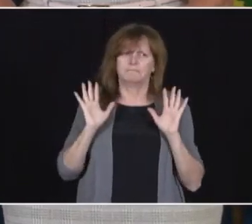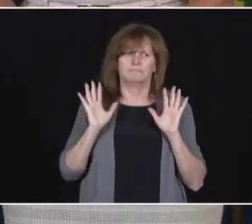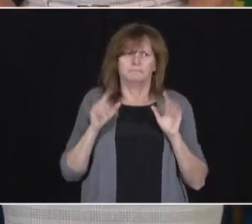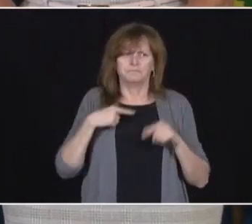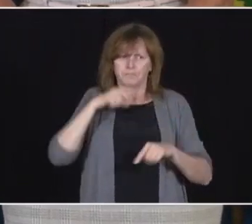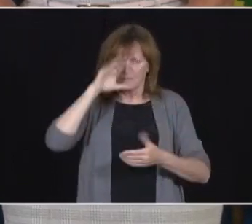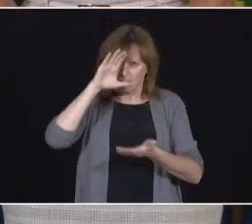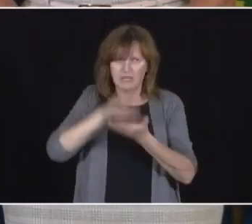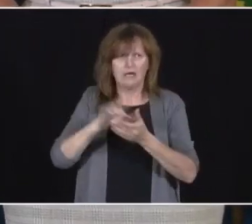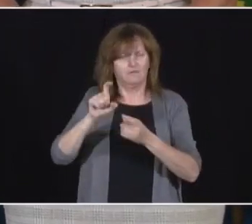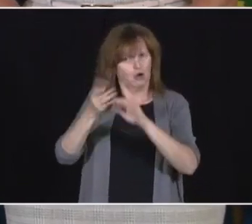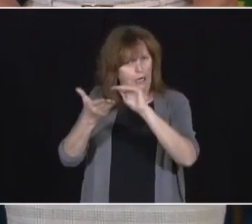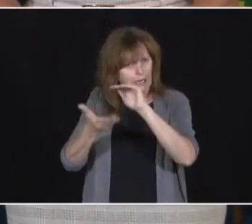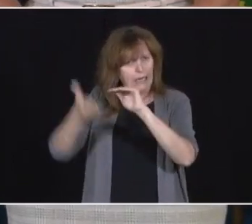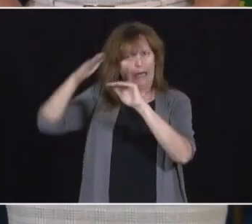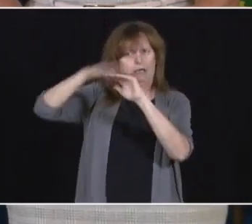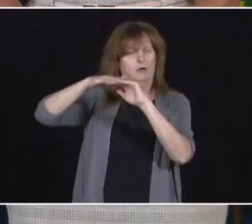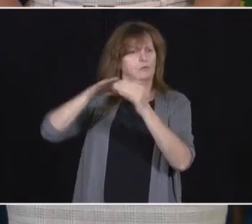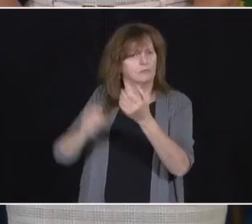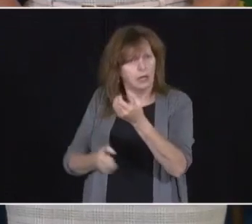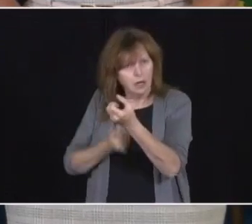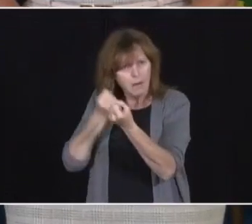Simple as that.